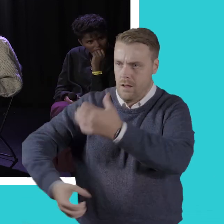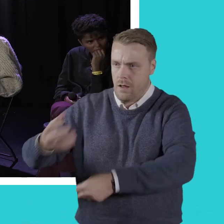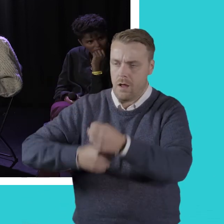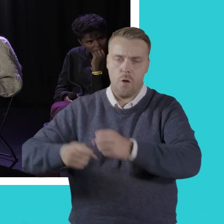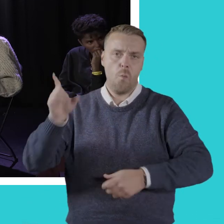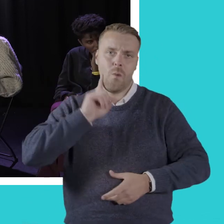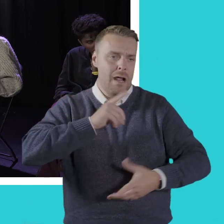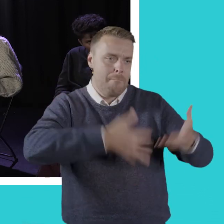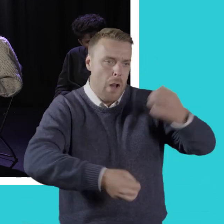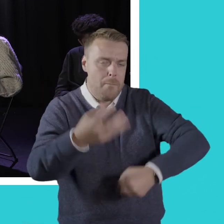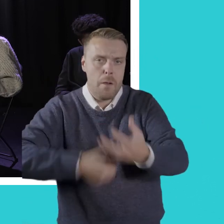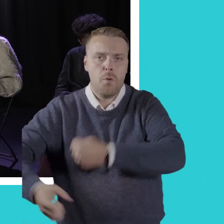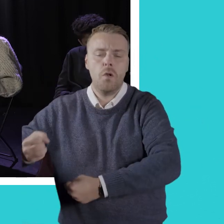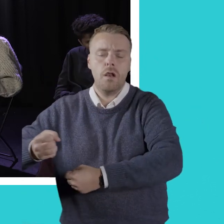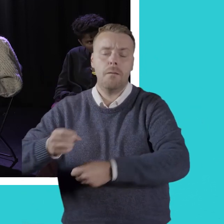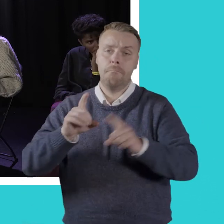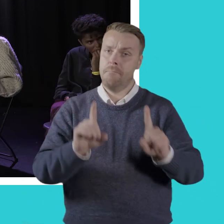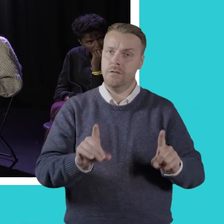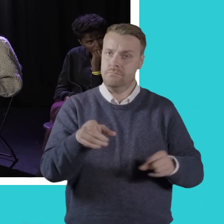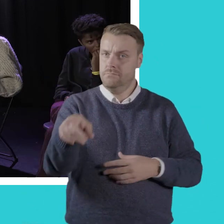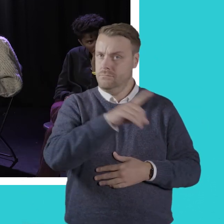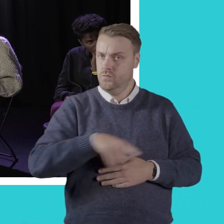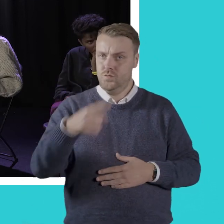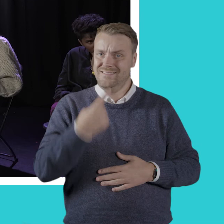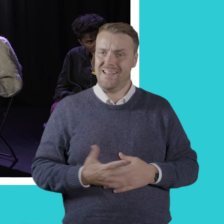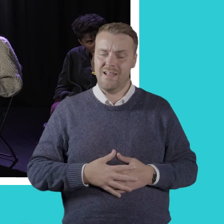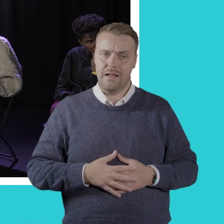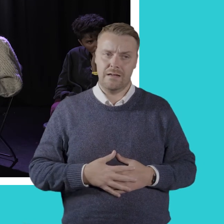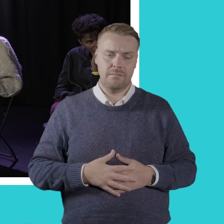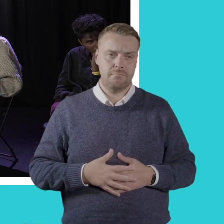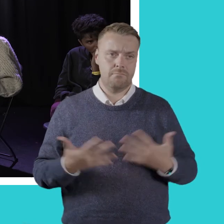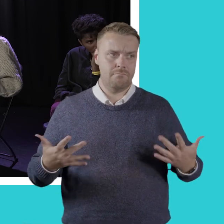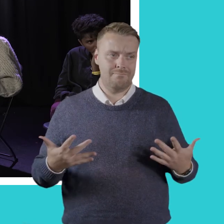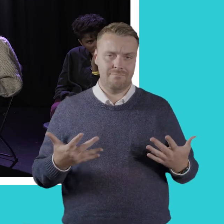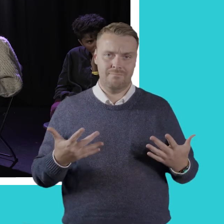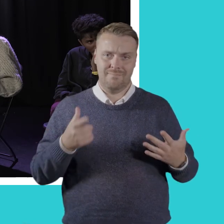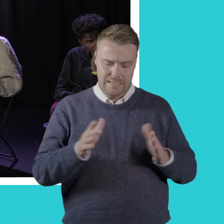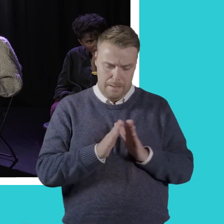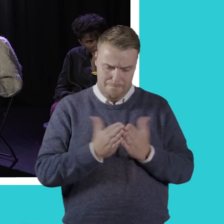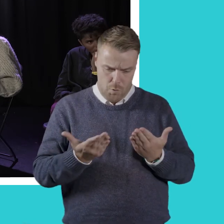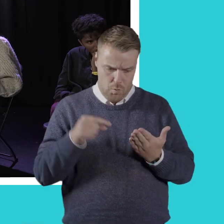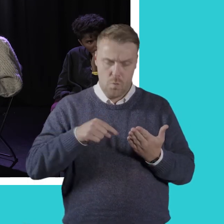each other back. But like you were saying it's just it's the book of colonisation. It's white